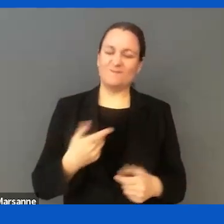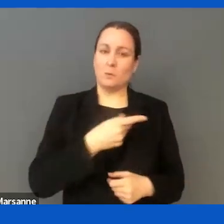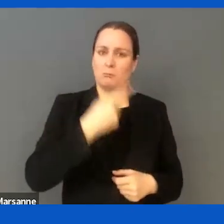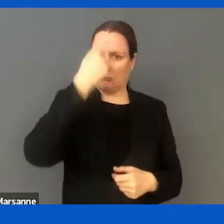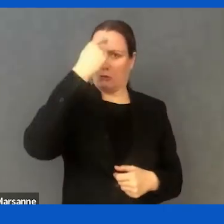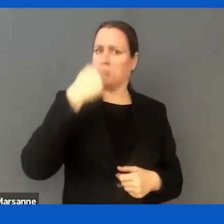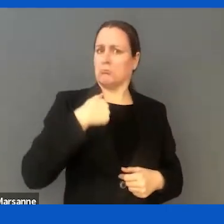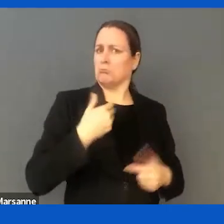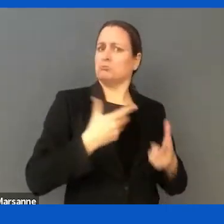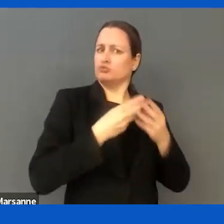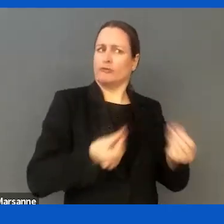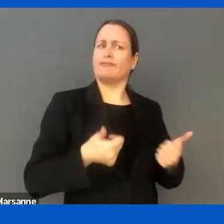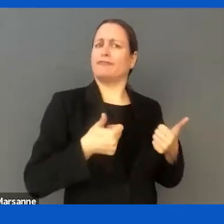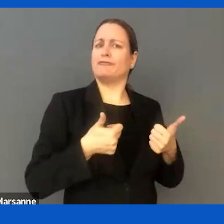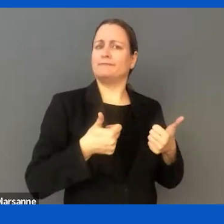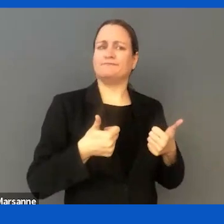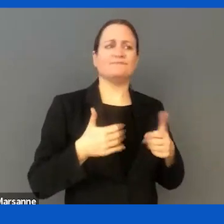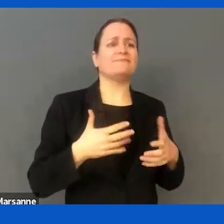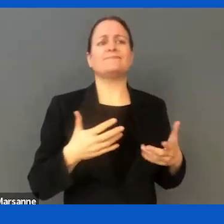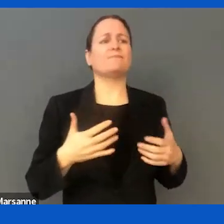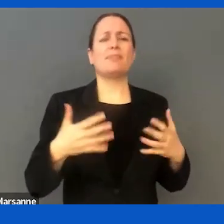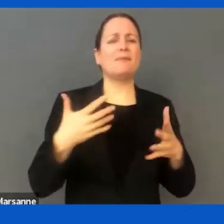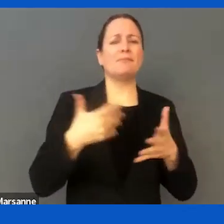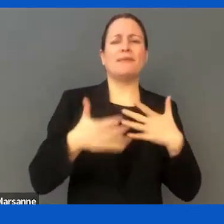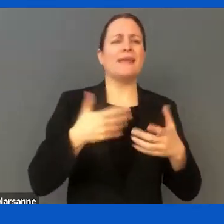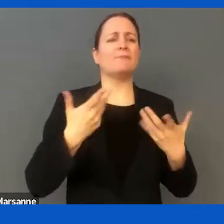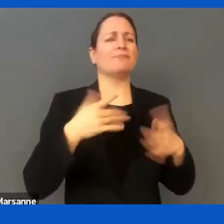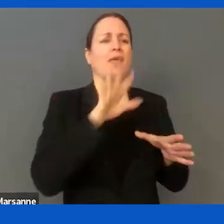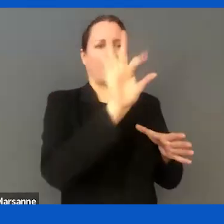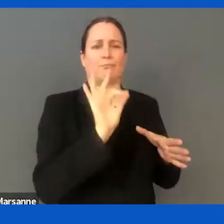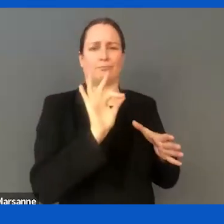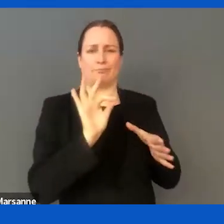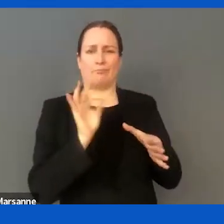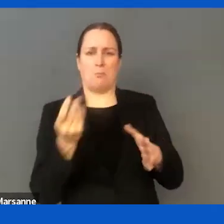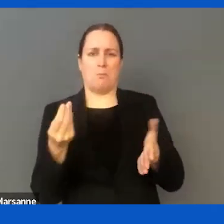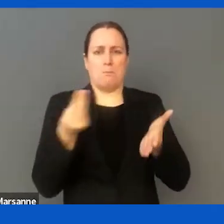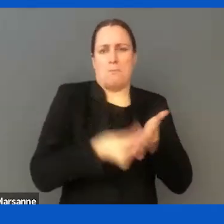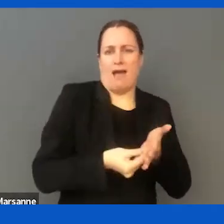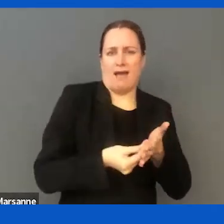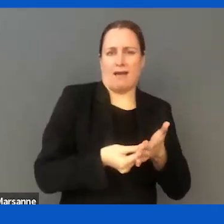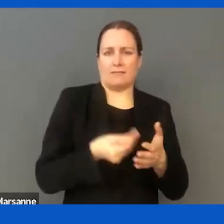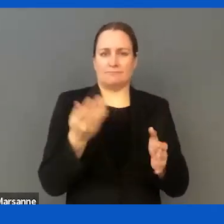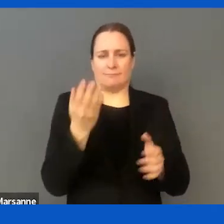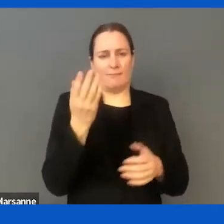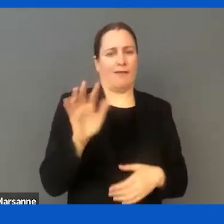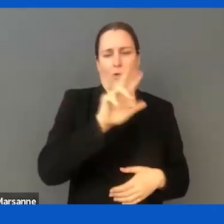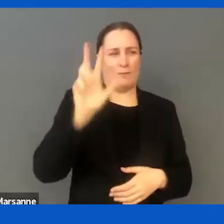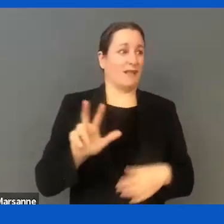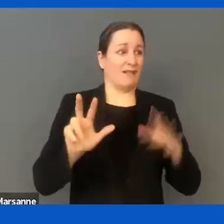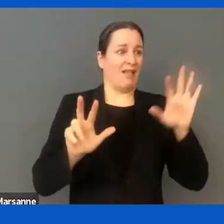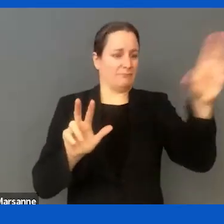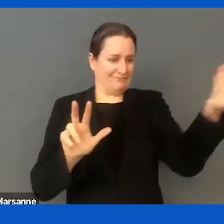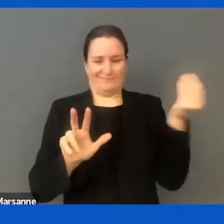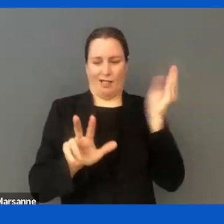desperate to get something sorted. And you know maybe it is not the best thing to do long-term,